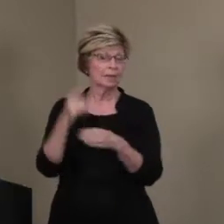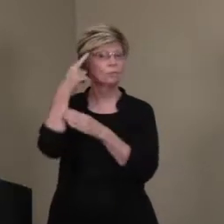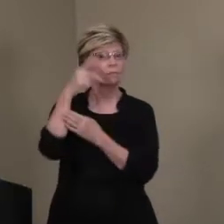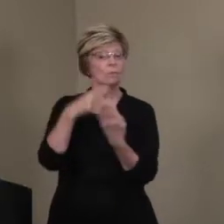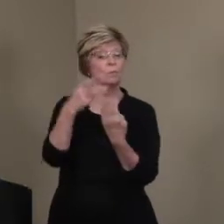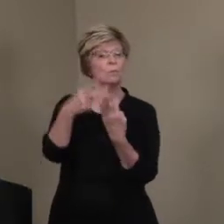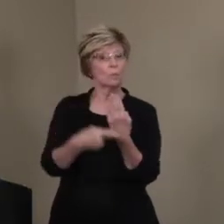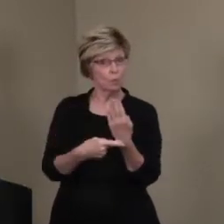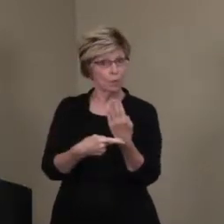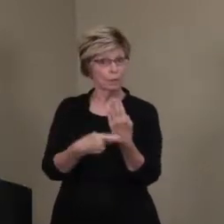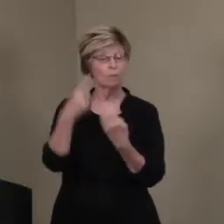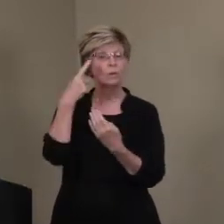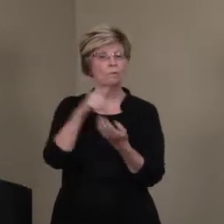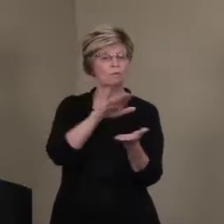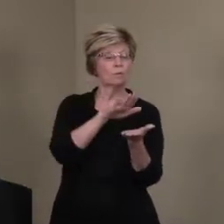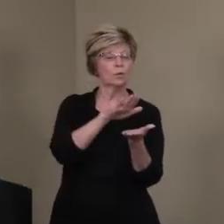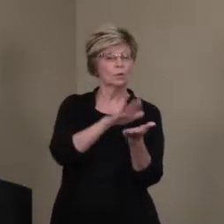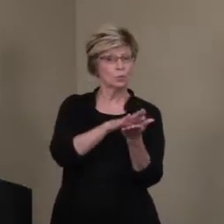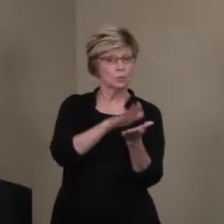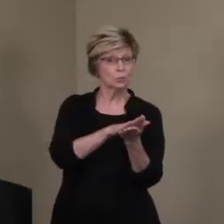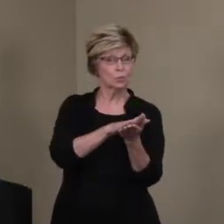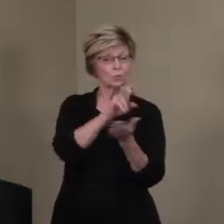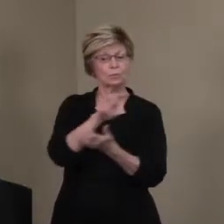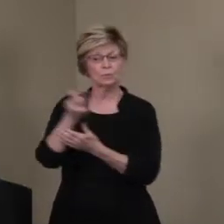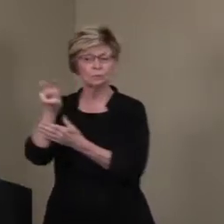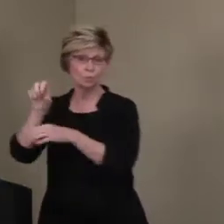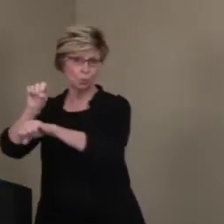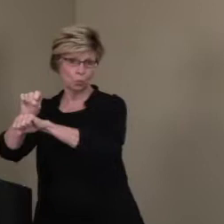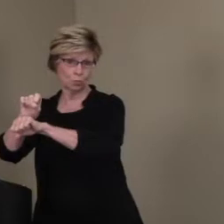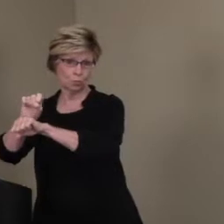and also a coordinator for a program. The program for